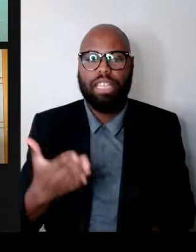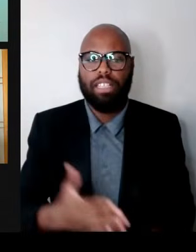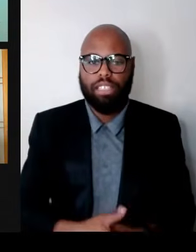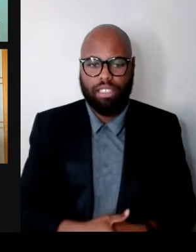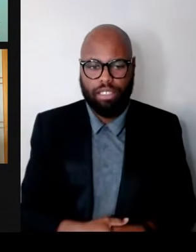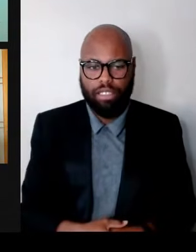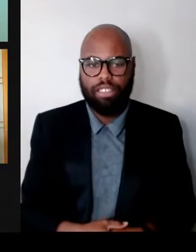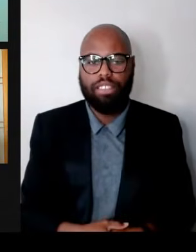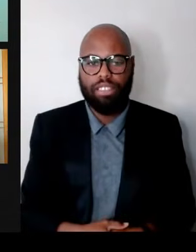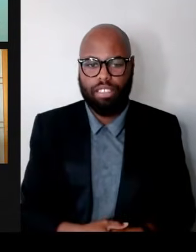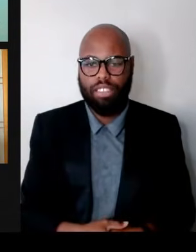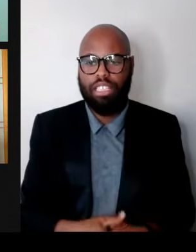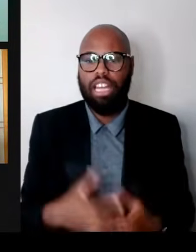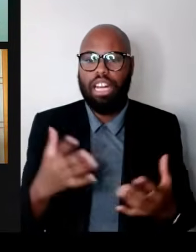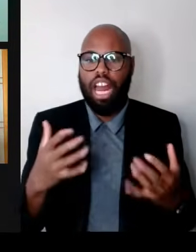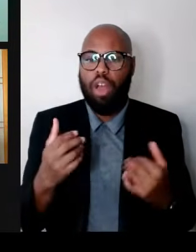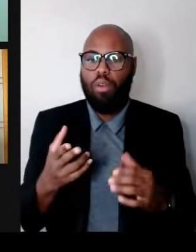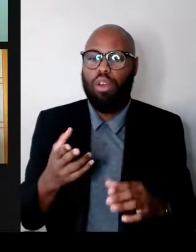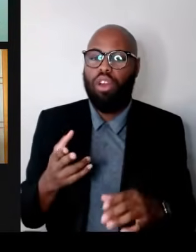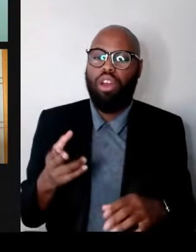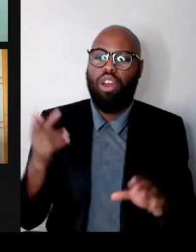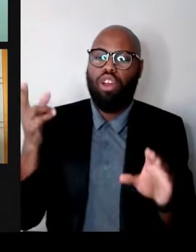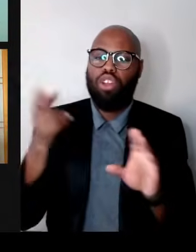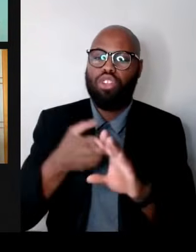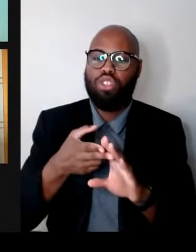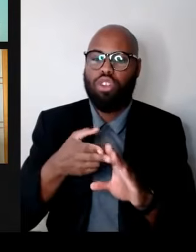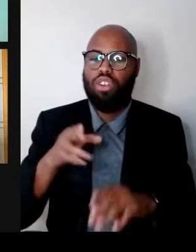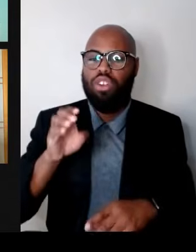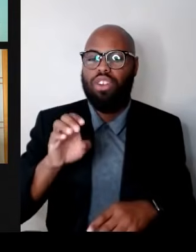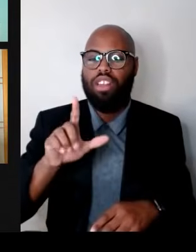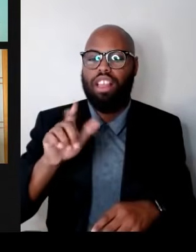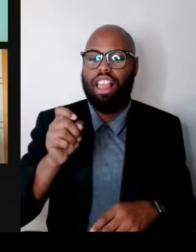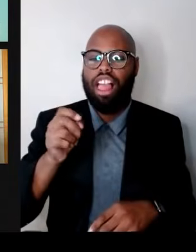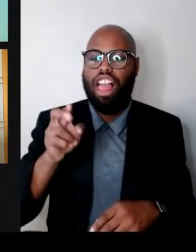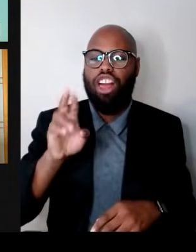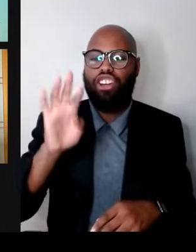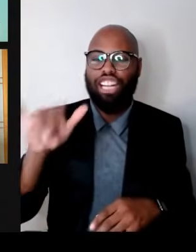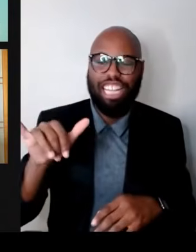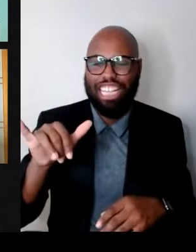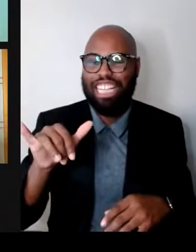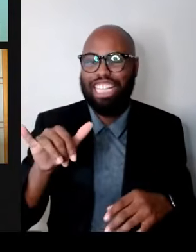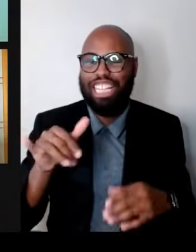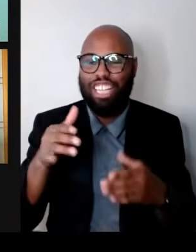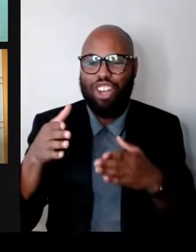I wanna join the elderly road trip and have others